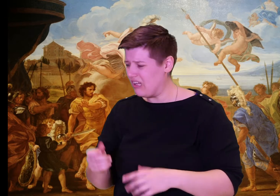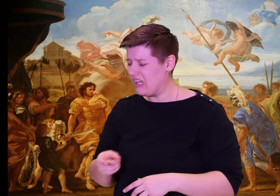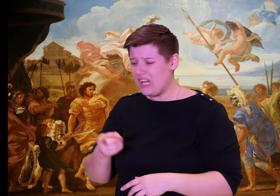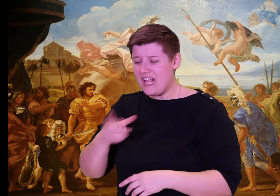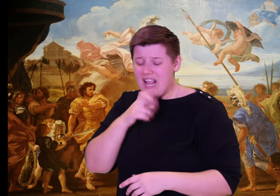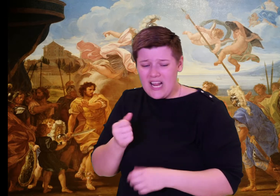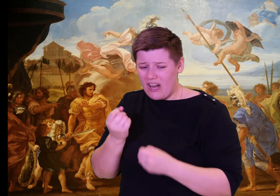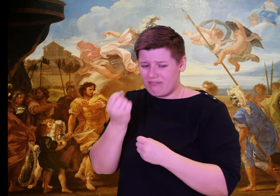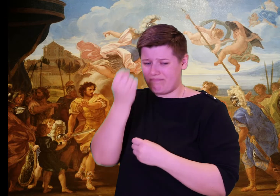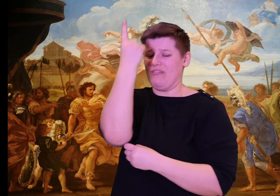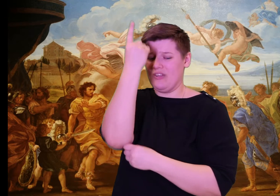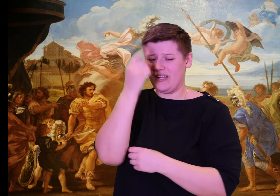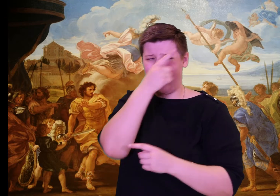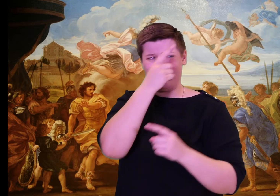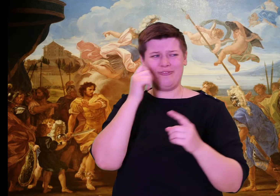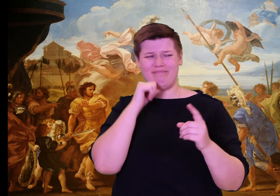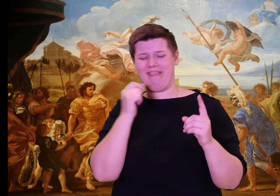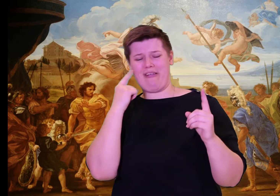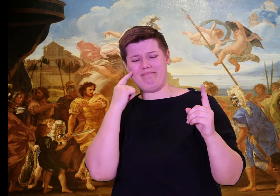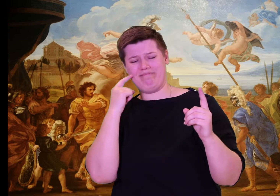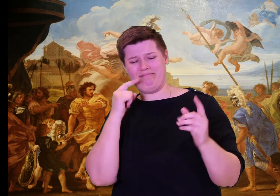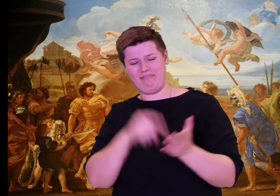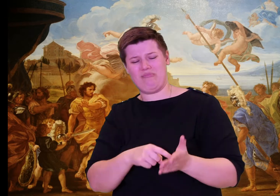pointless!